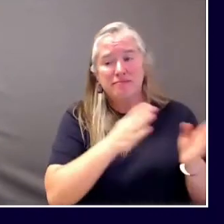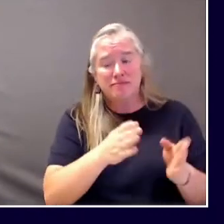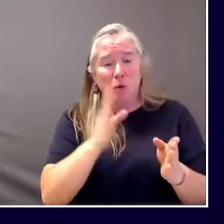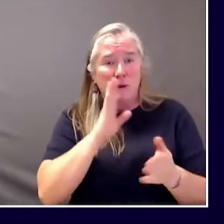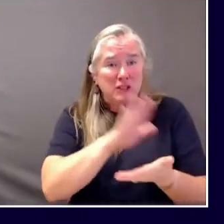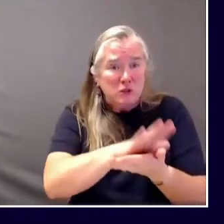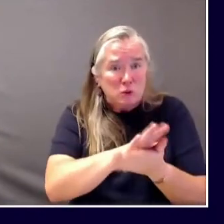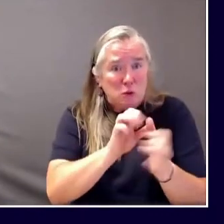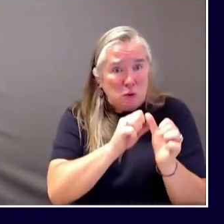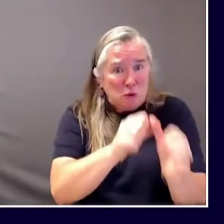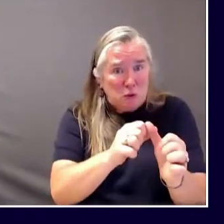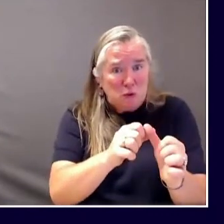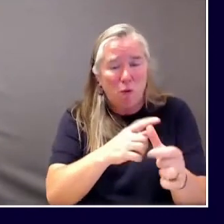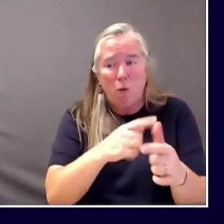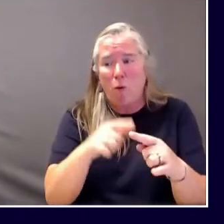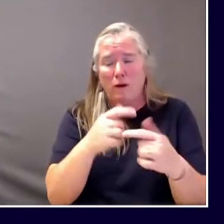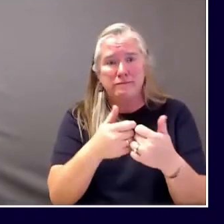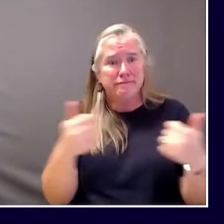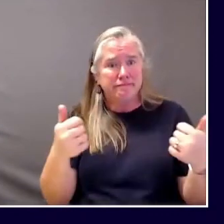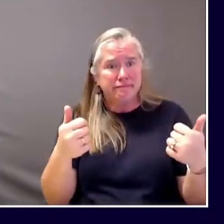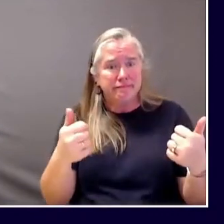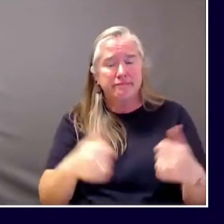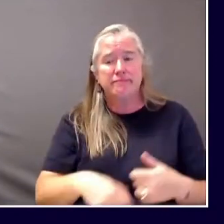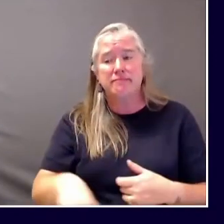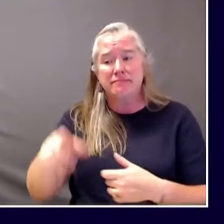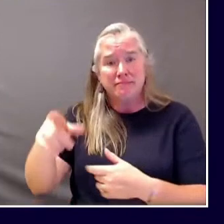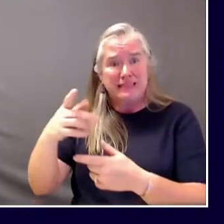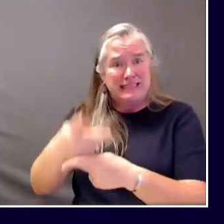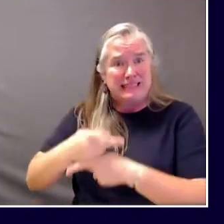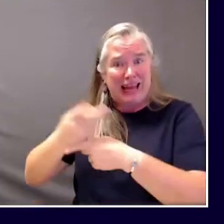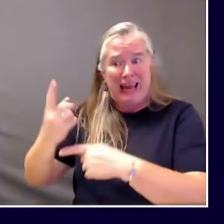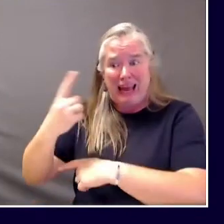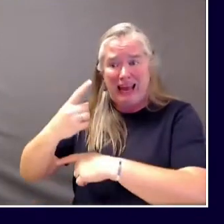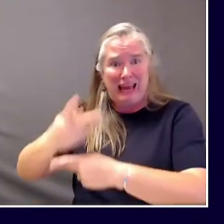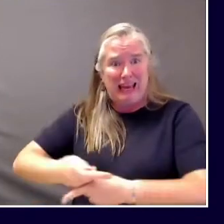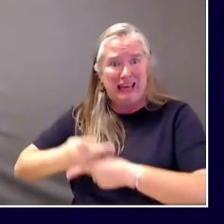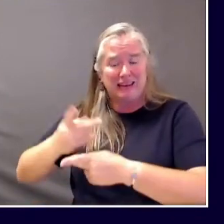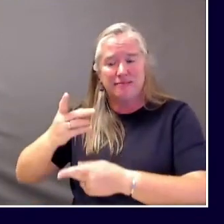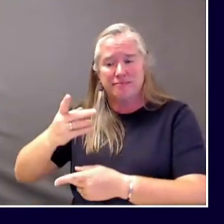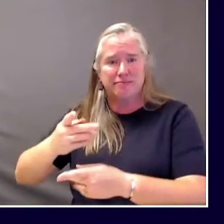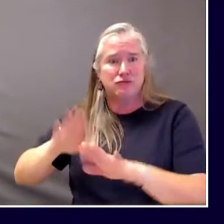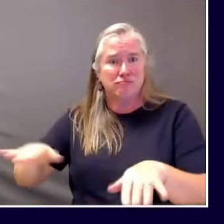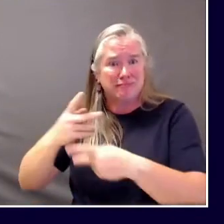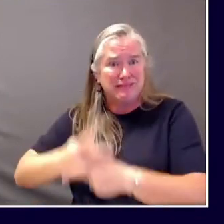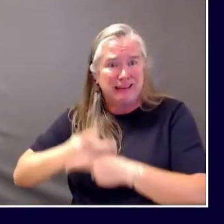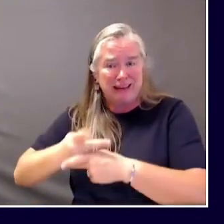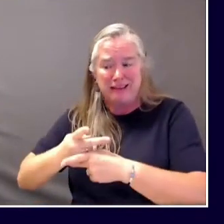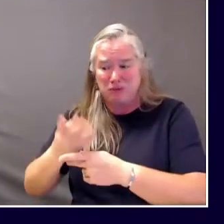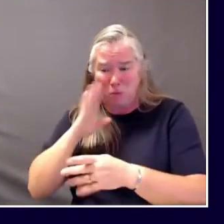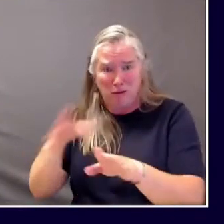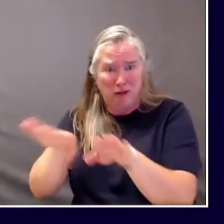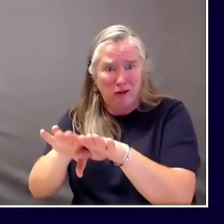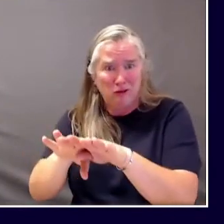the street will close